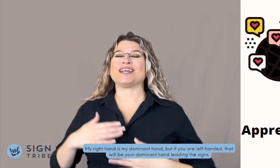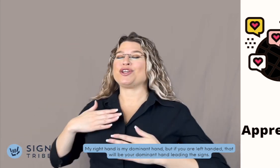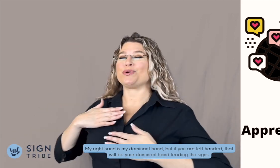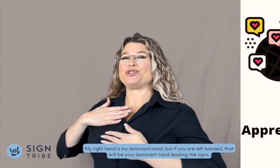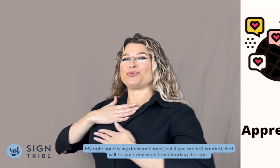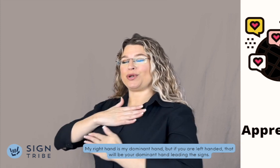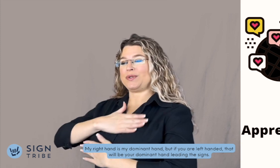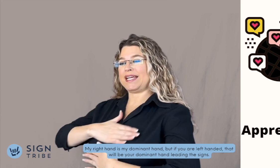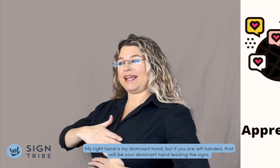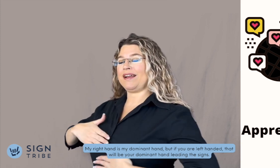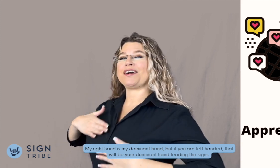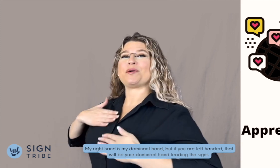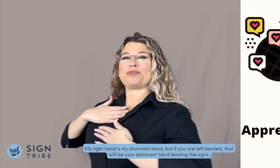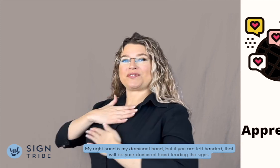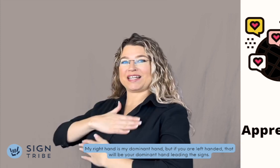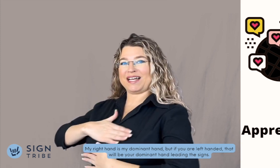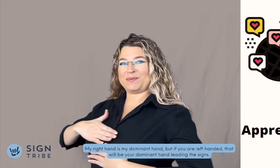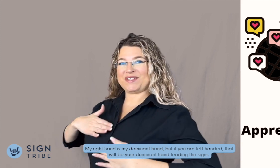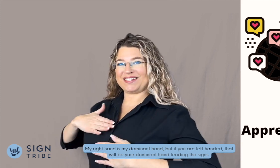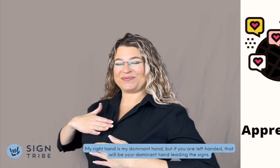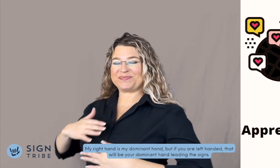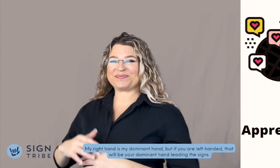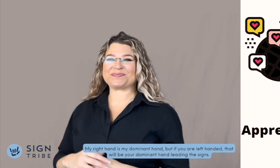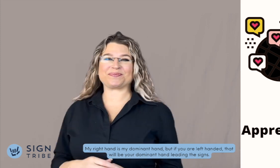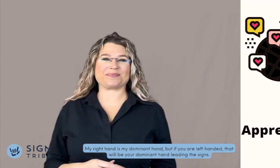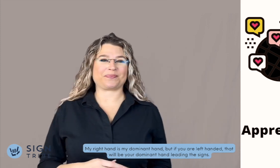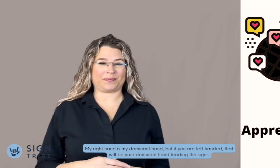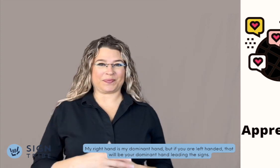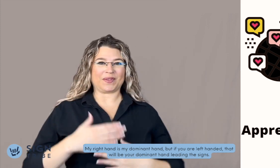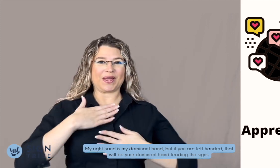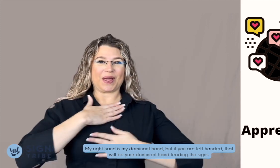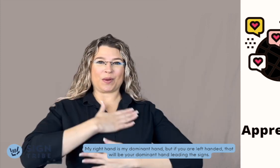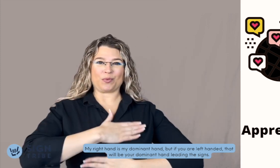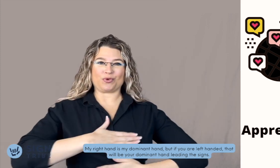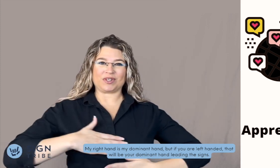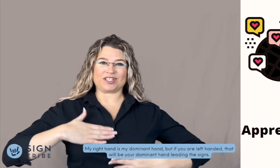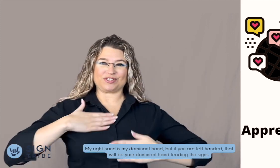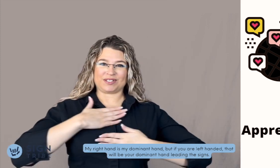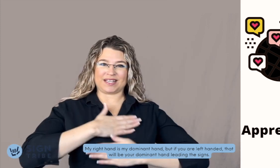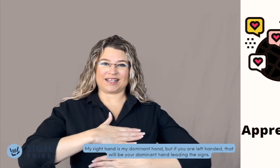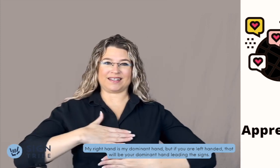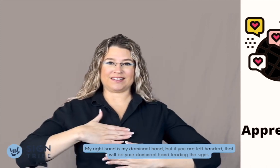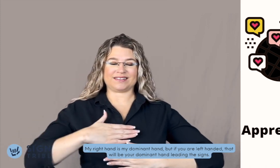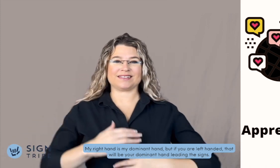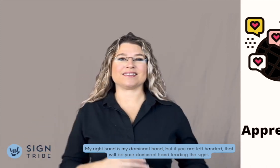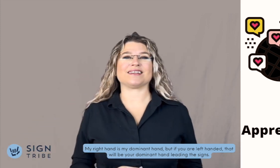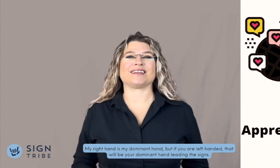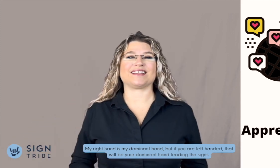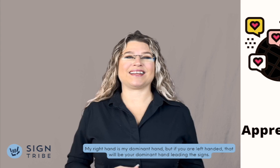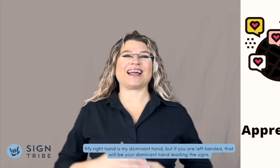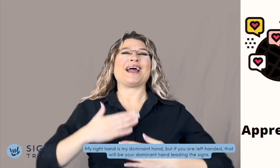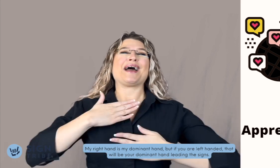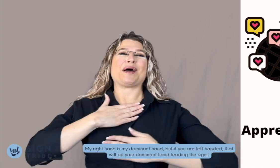You're going to rotate a couple of times.